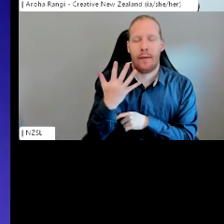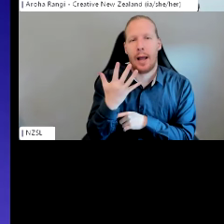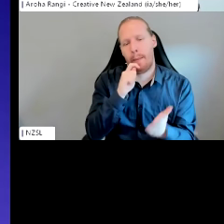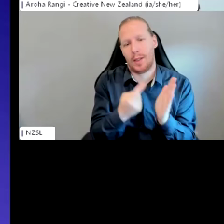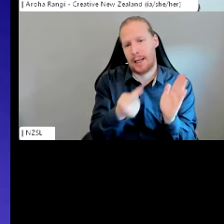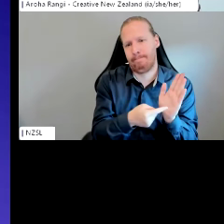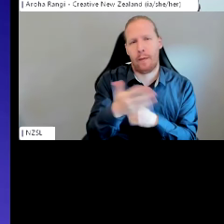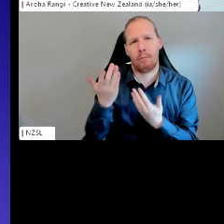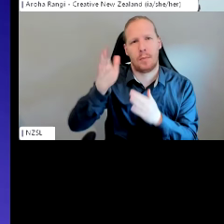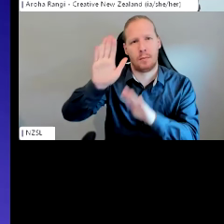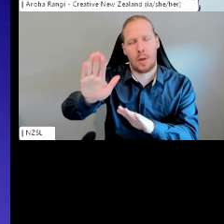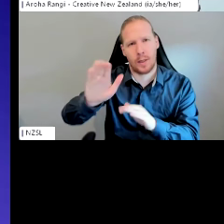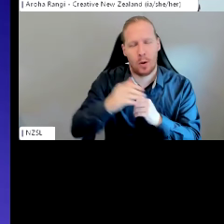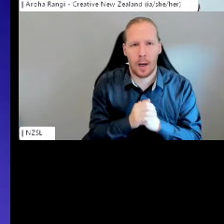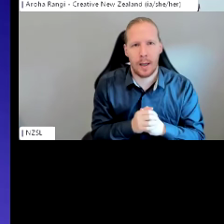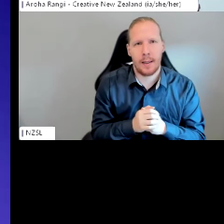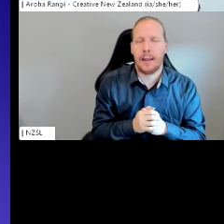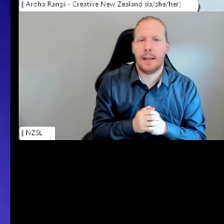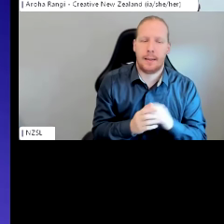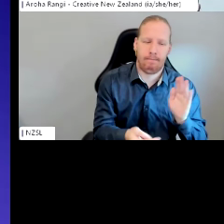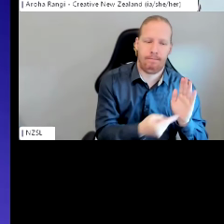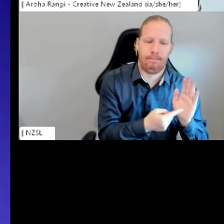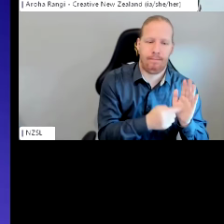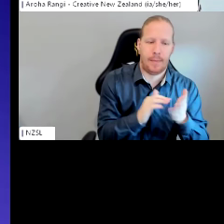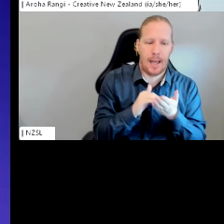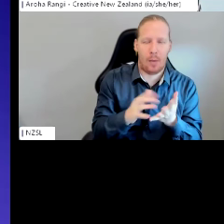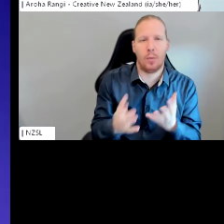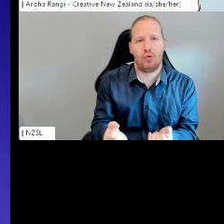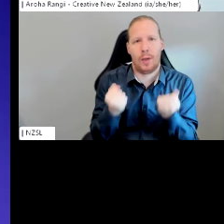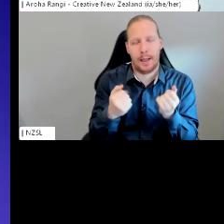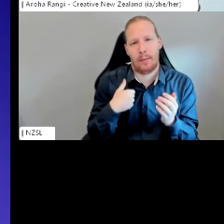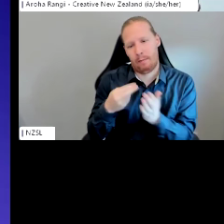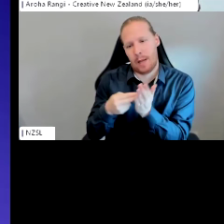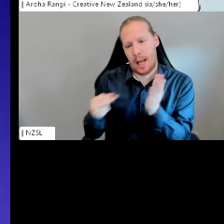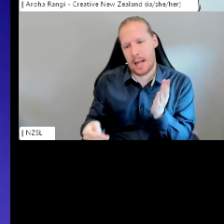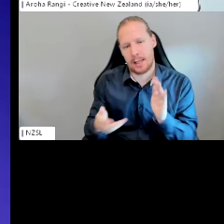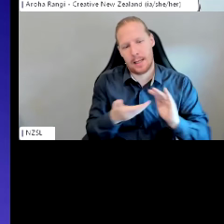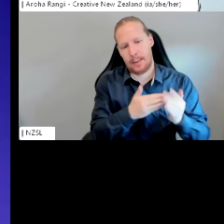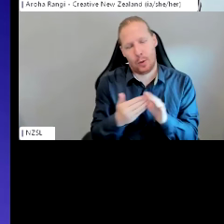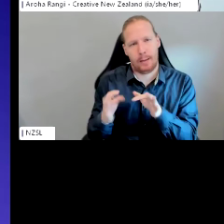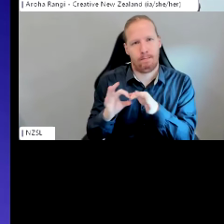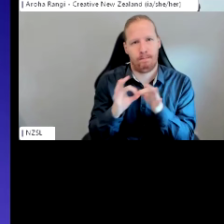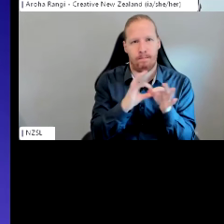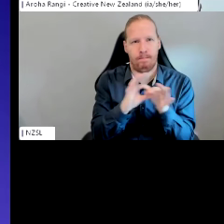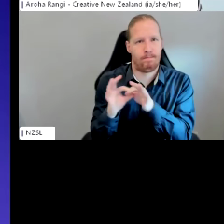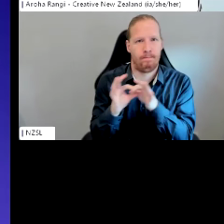how these insights can help strengthen connections between the arts nui and our communities. The 2025